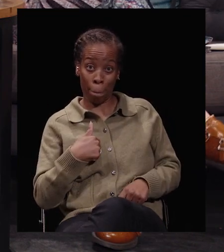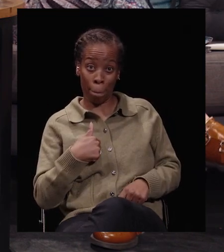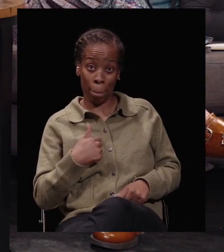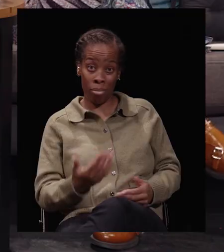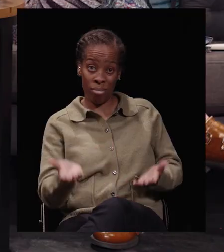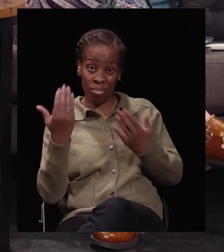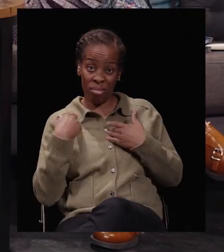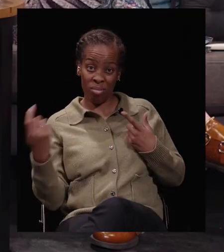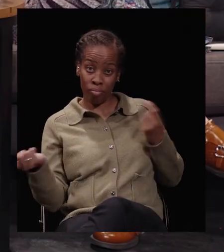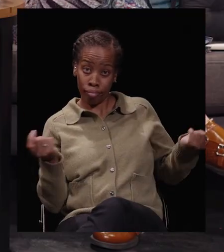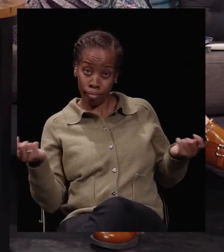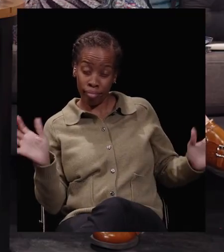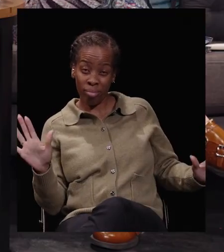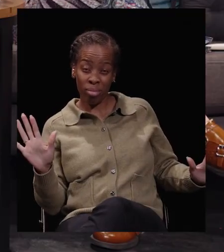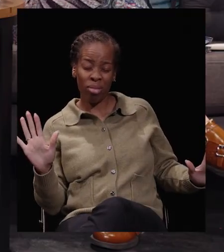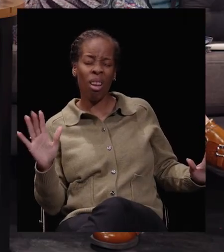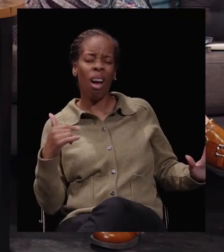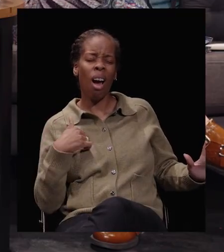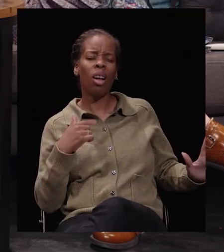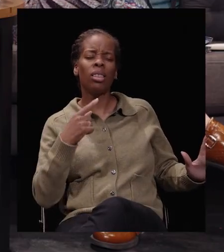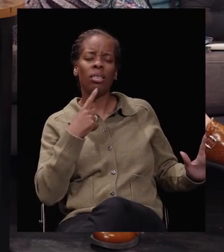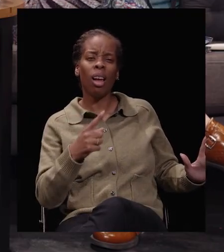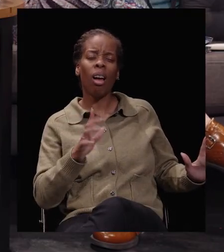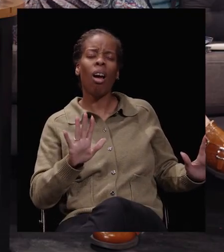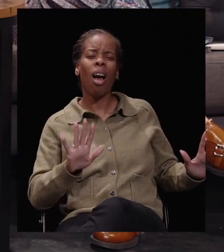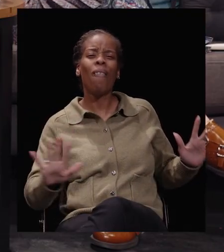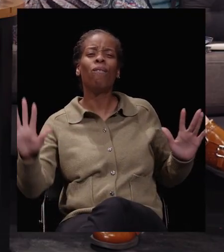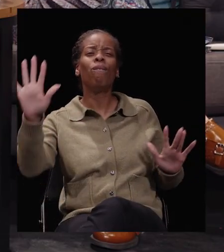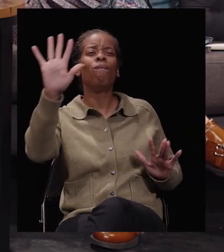hypothetically speaking, everyone would like be, it'd be very diverse,